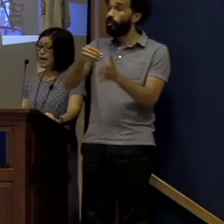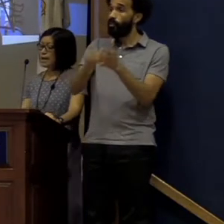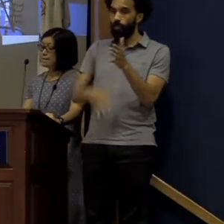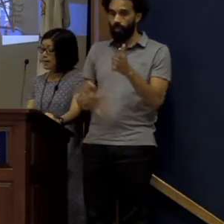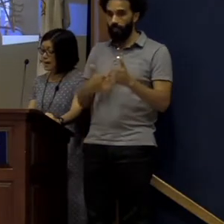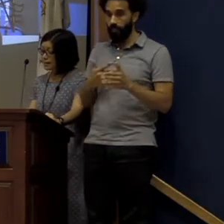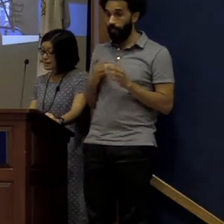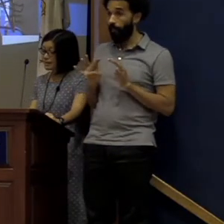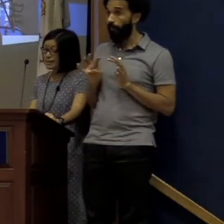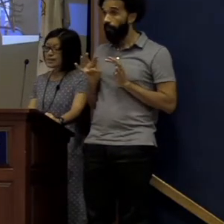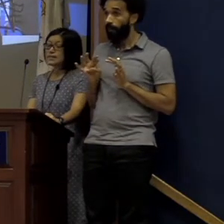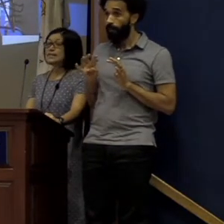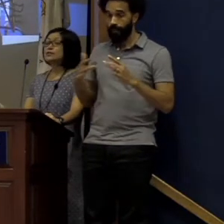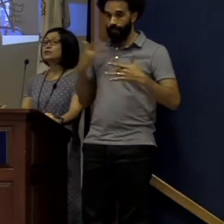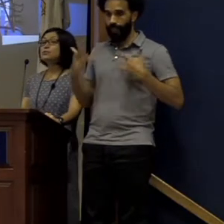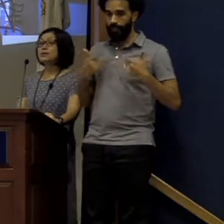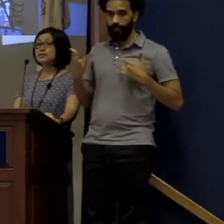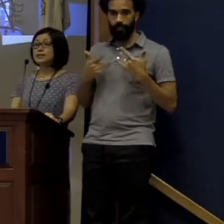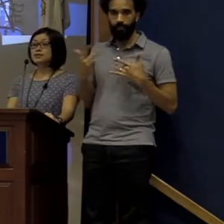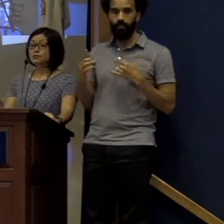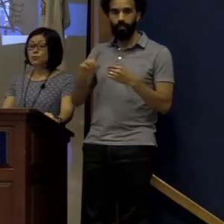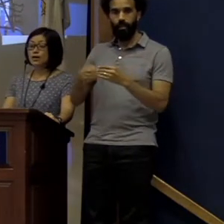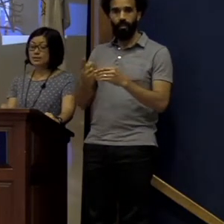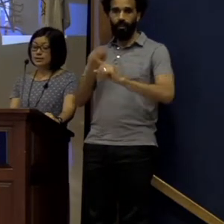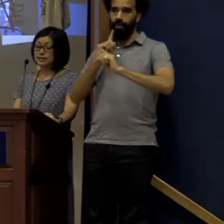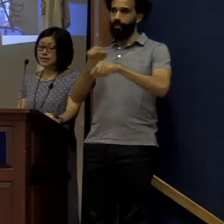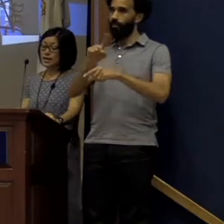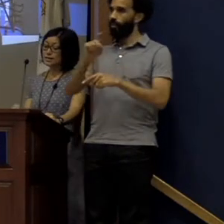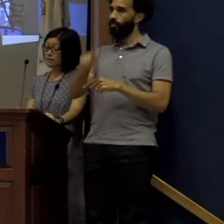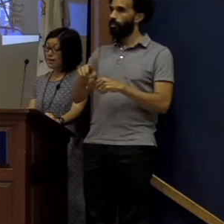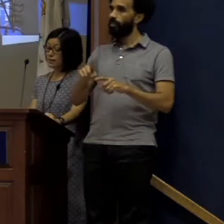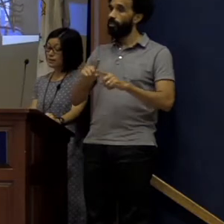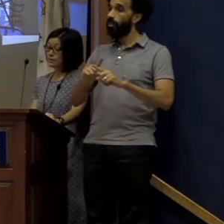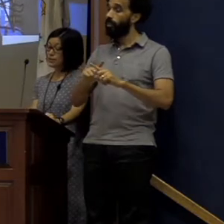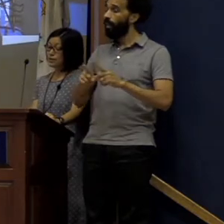but Needing two persons to work this device will